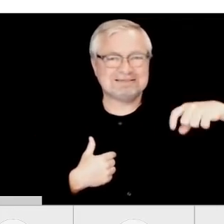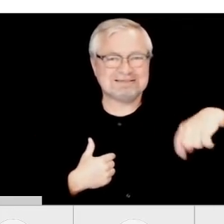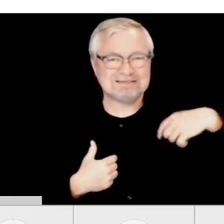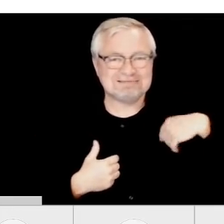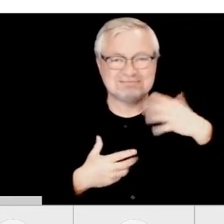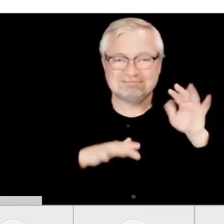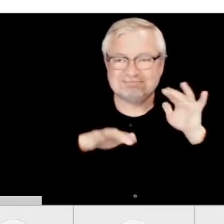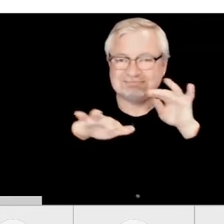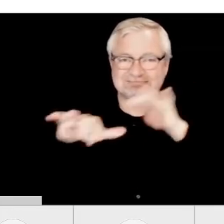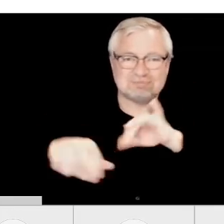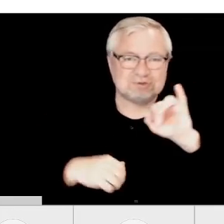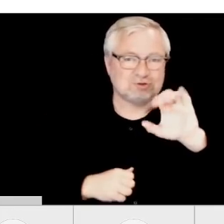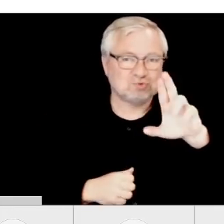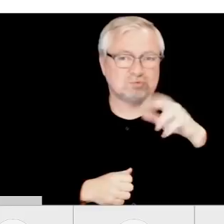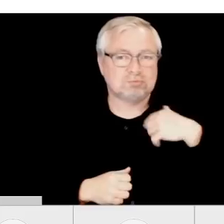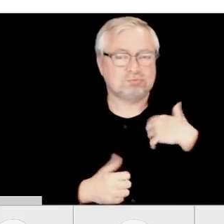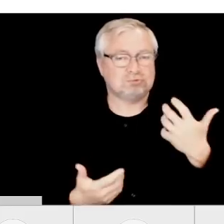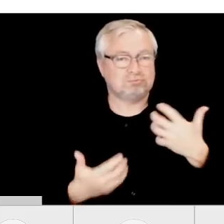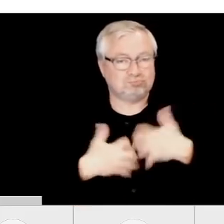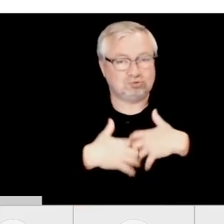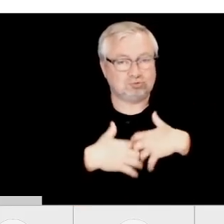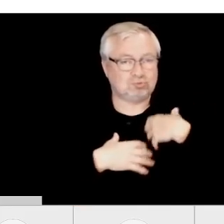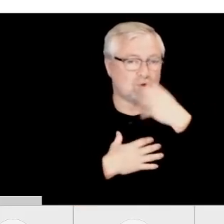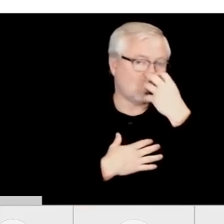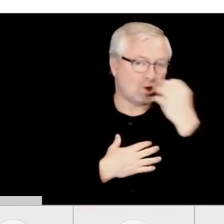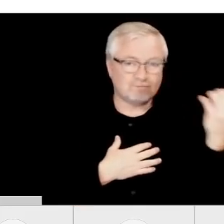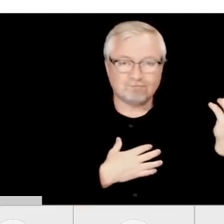number of ventilators you would want at that peak demand point.